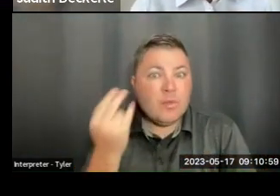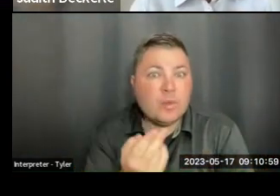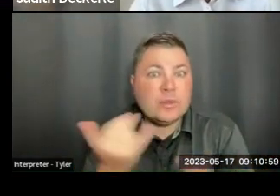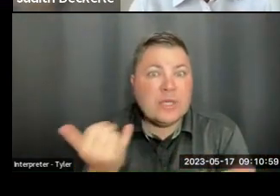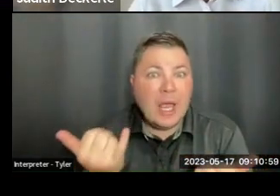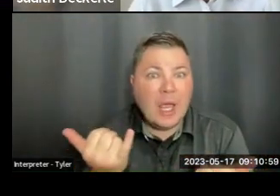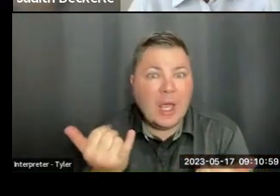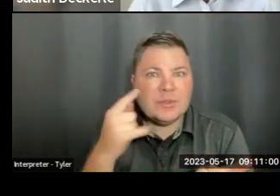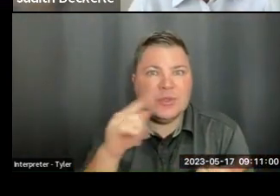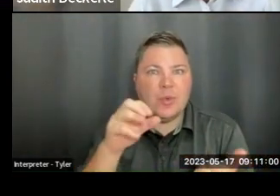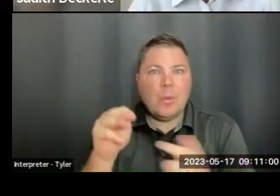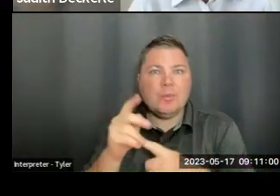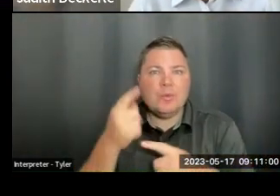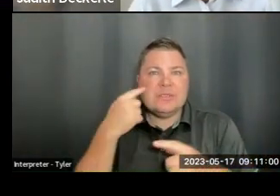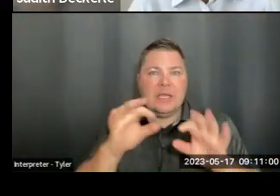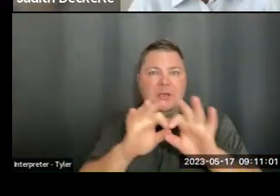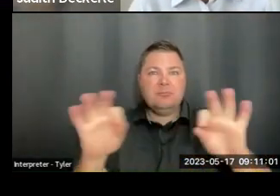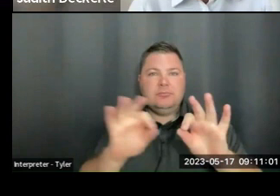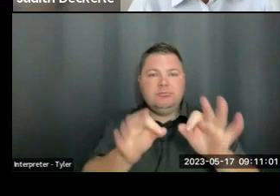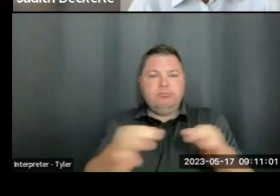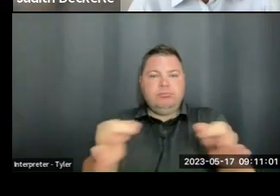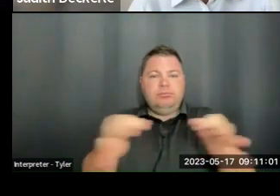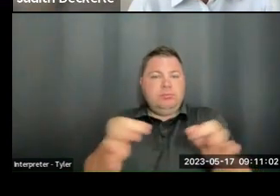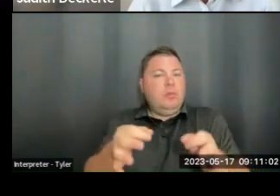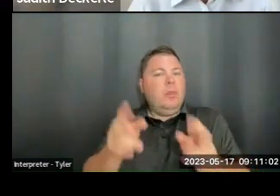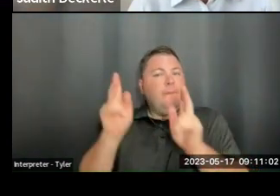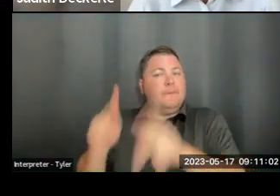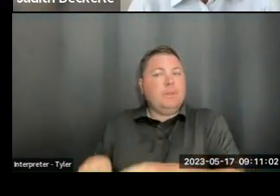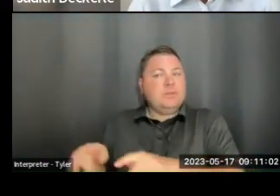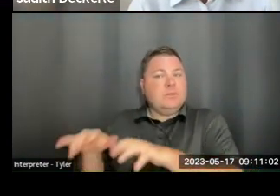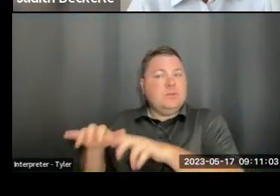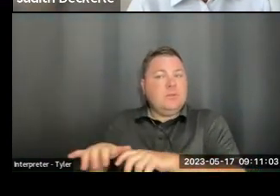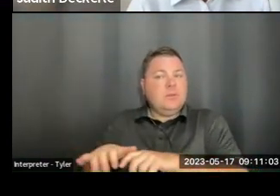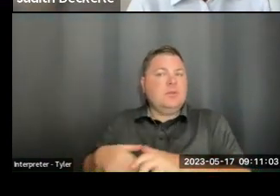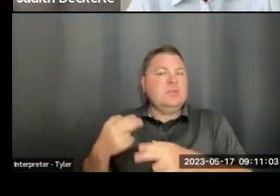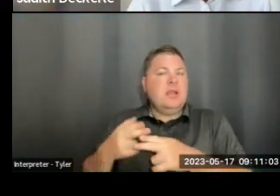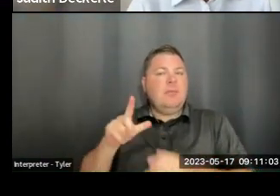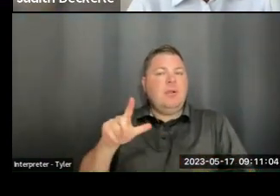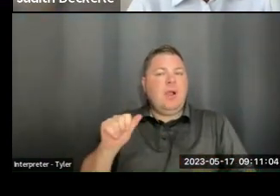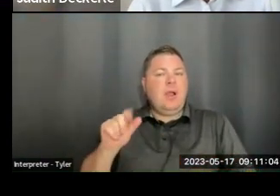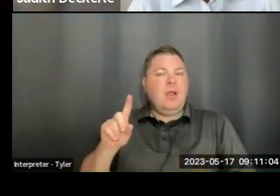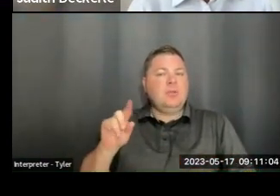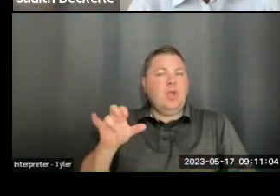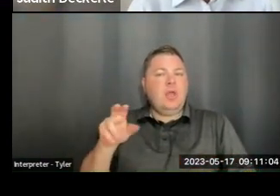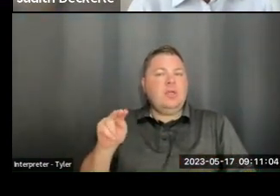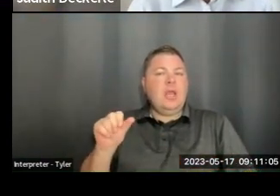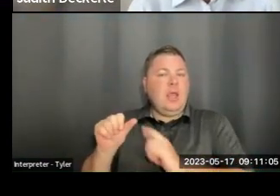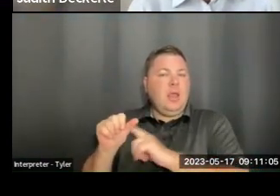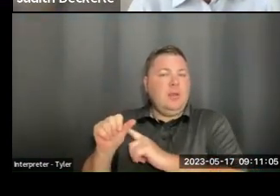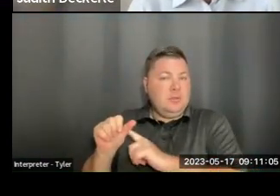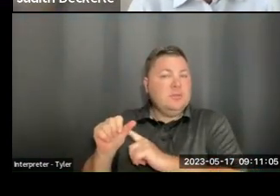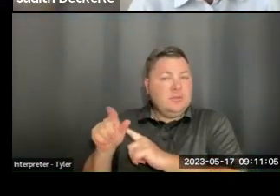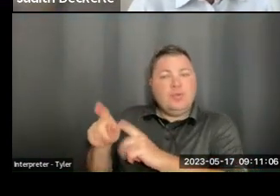If you are using a captioning feature today on the Zoom call, you will see words on the screen and the person